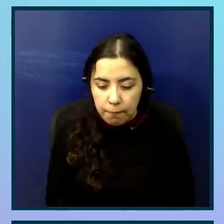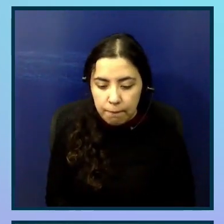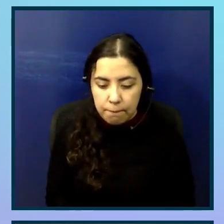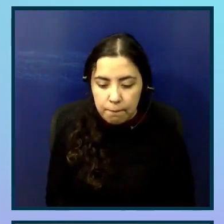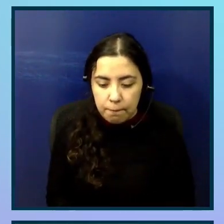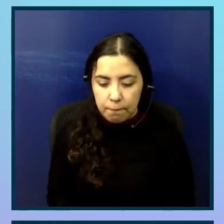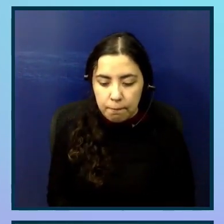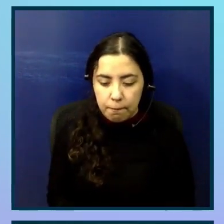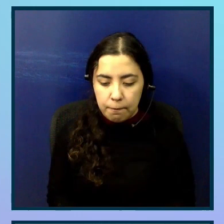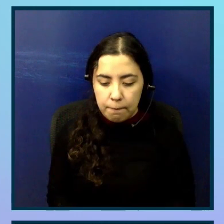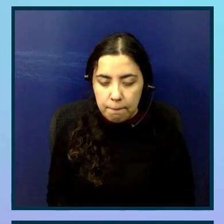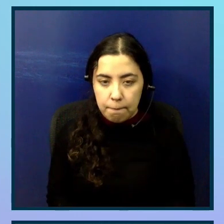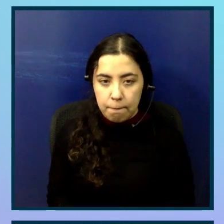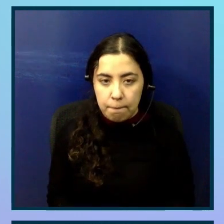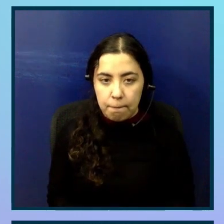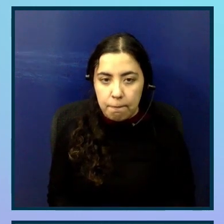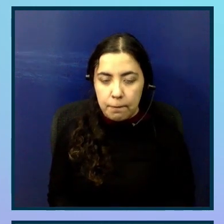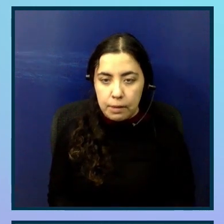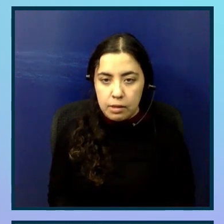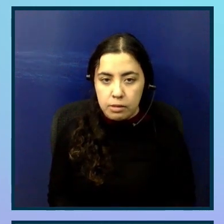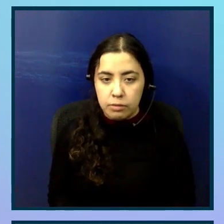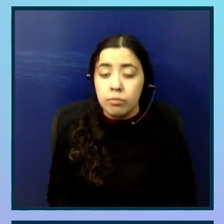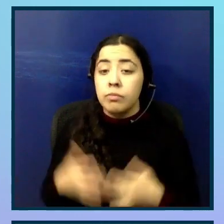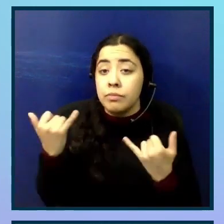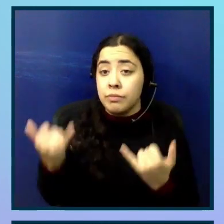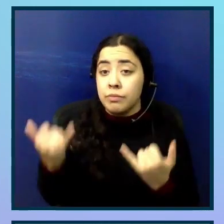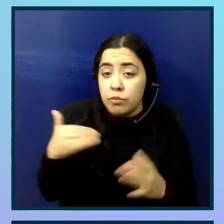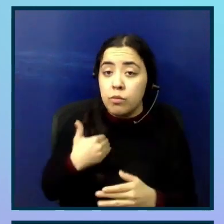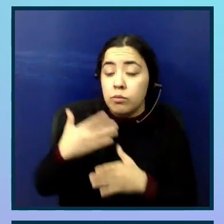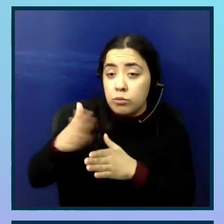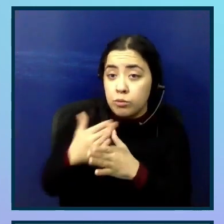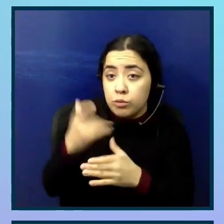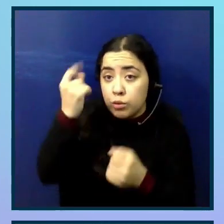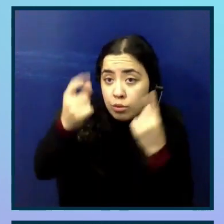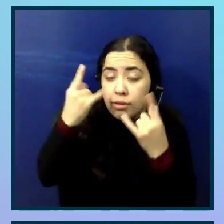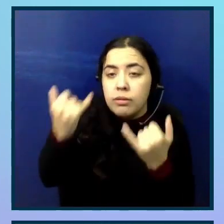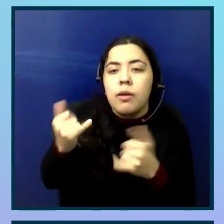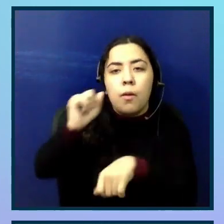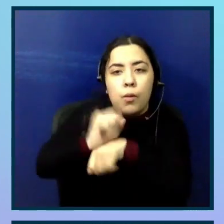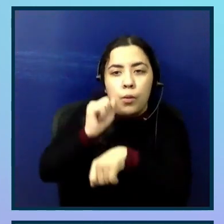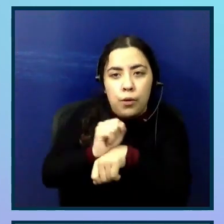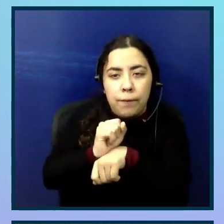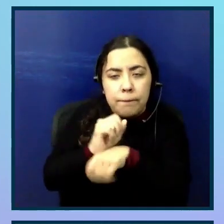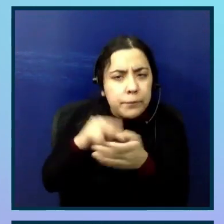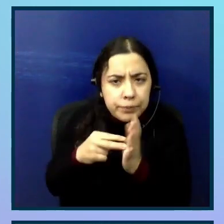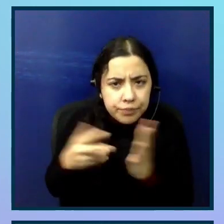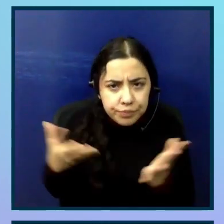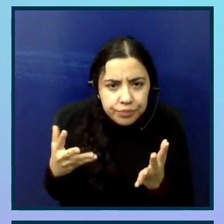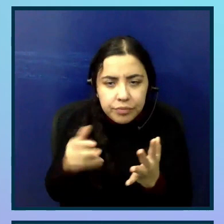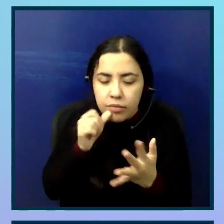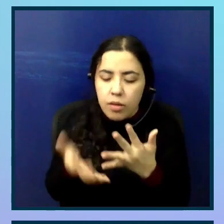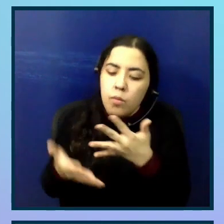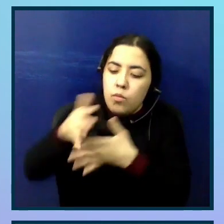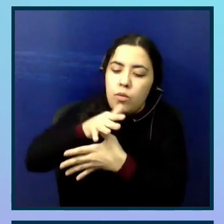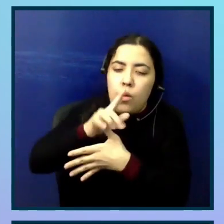So now that we had shared understanding, it's time to get to work, and that meant not just prioritizing the issues themselves,